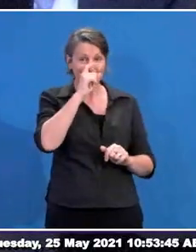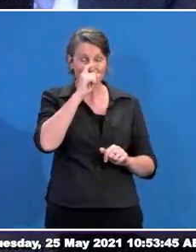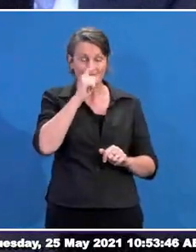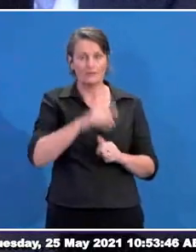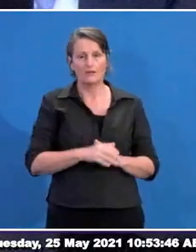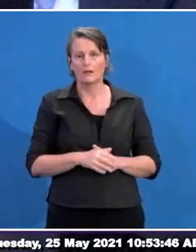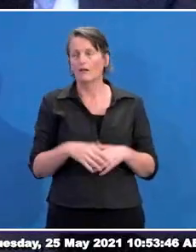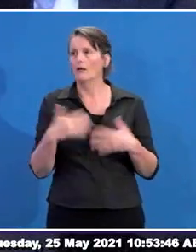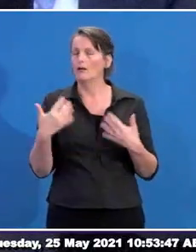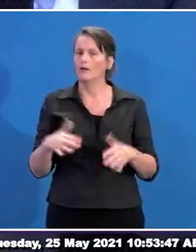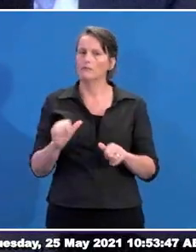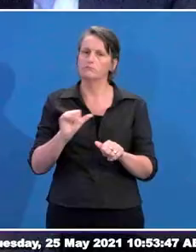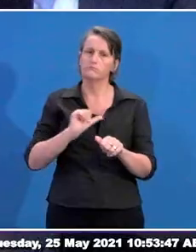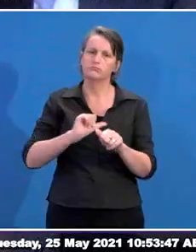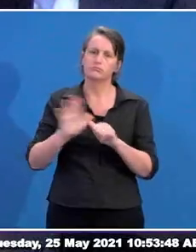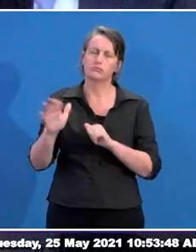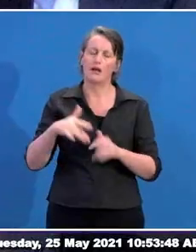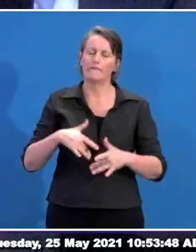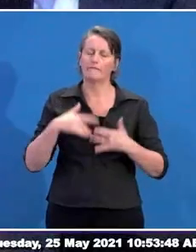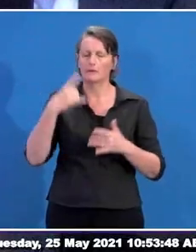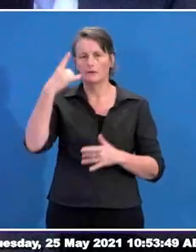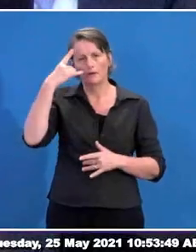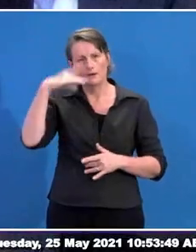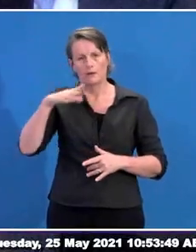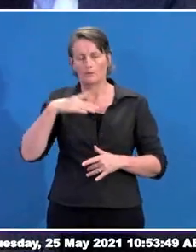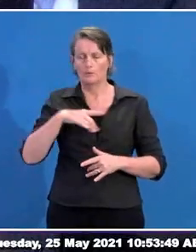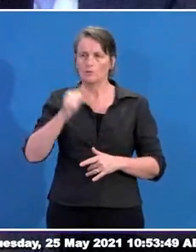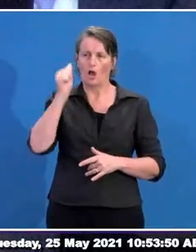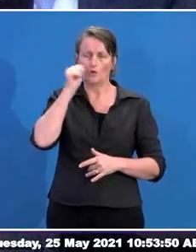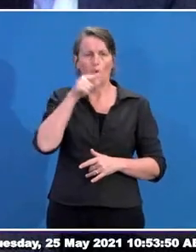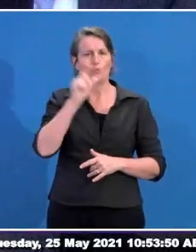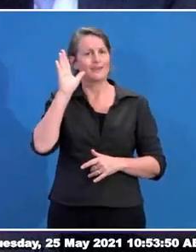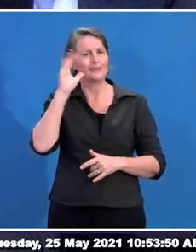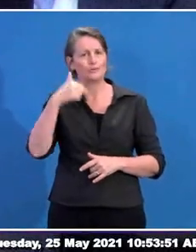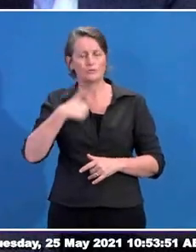Relief, overwhelming relief and just this trust.